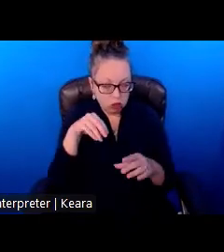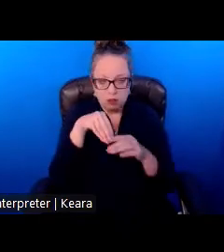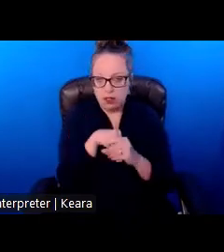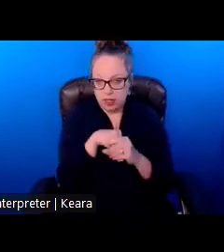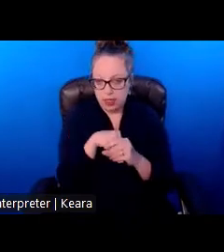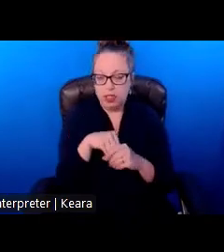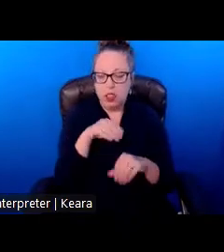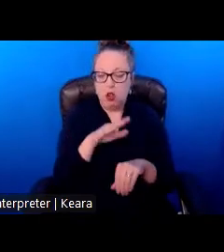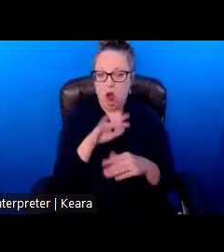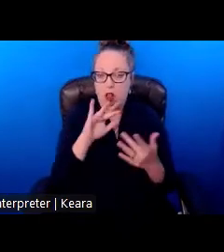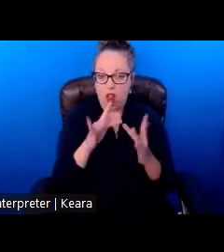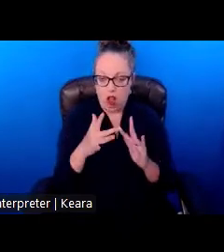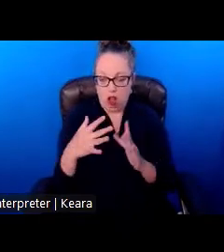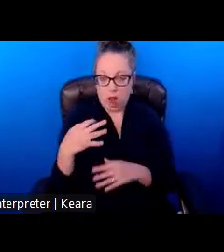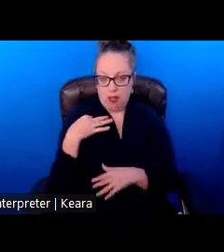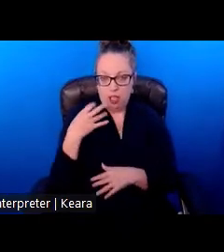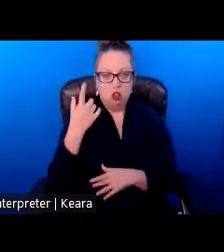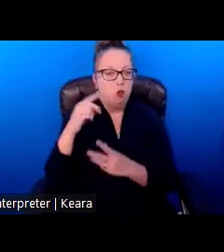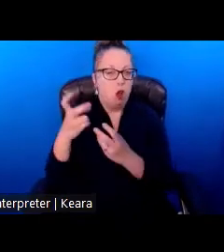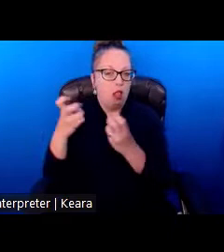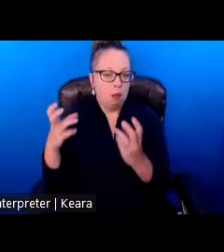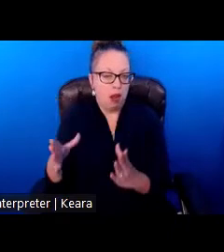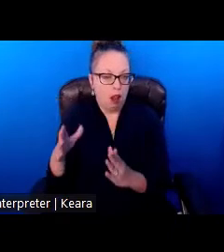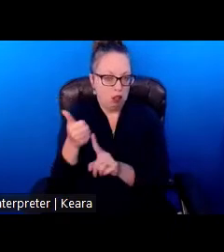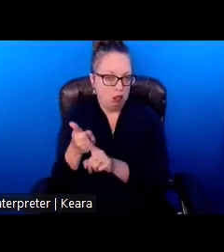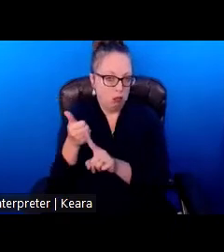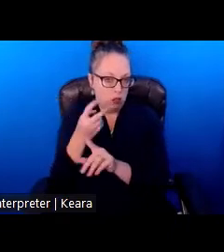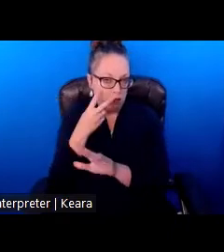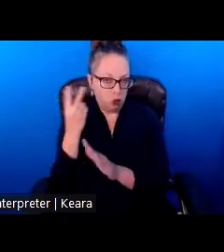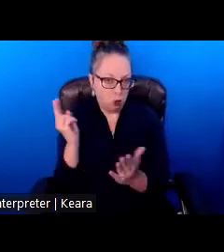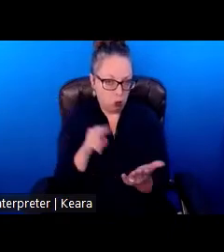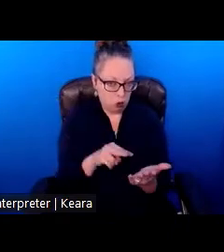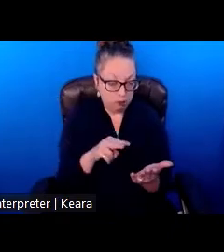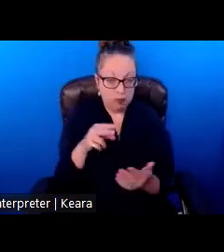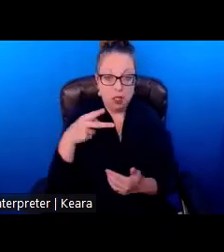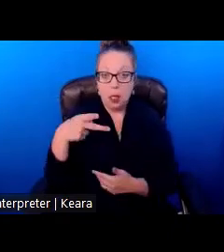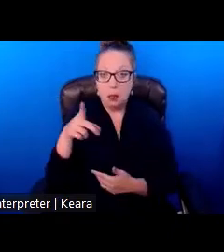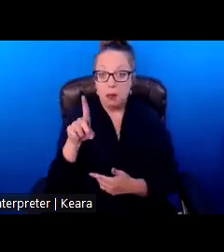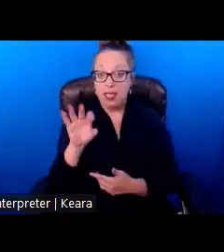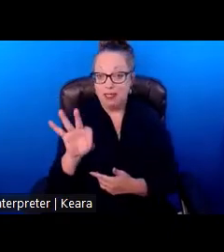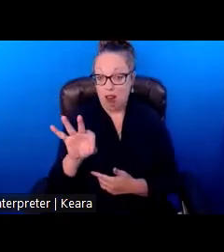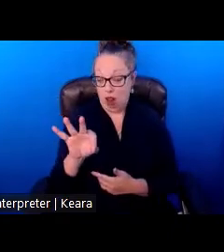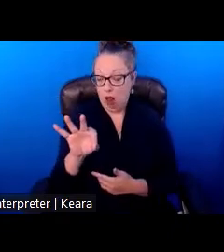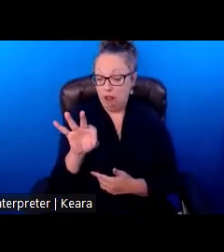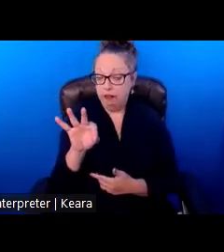The score must be submitted as a PDF document. All pages of the score should be numbered.